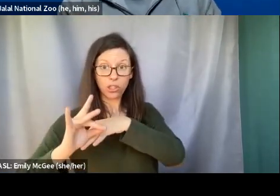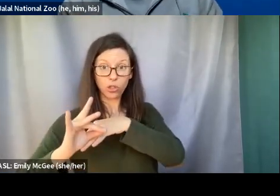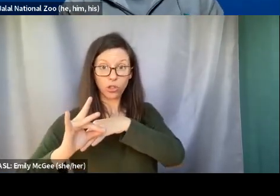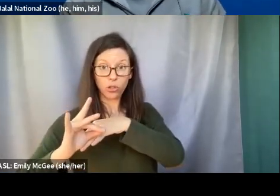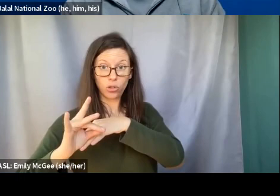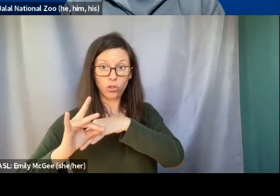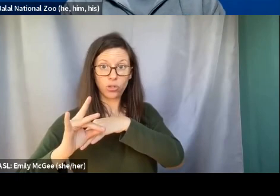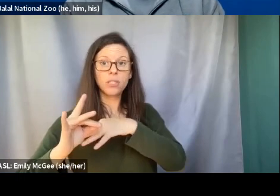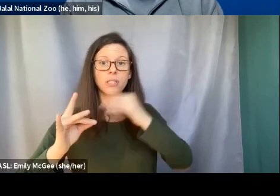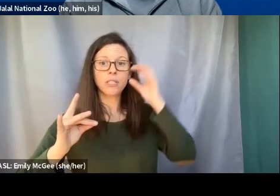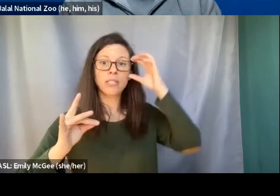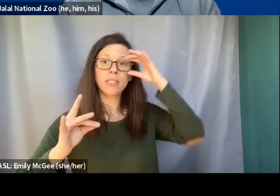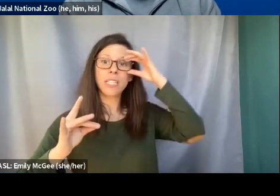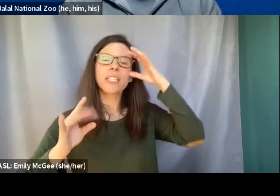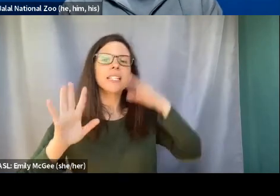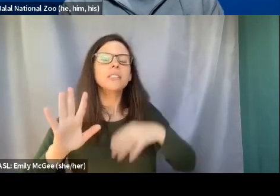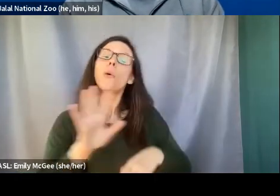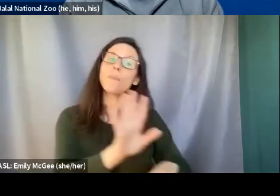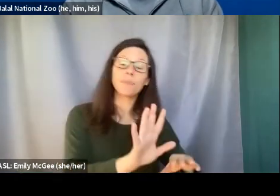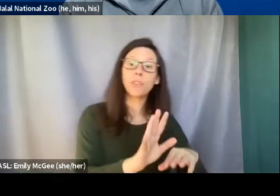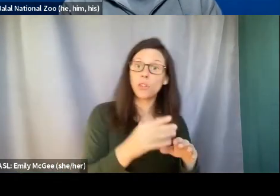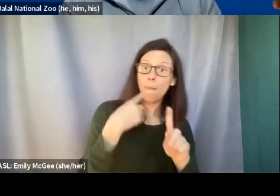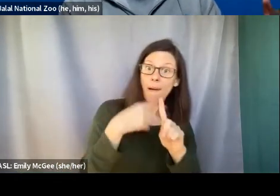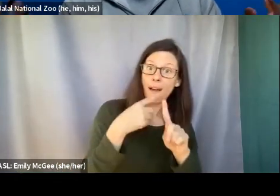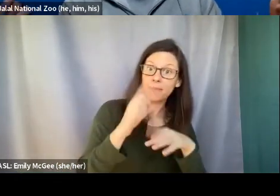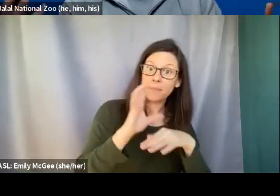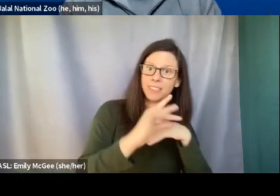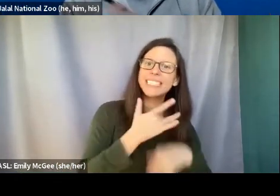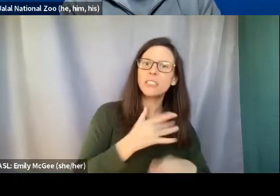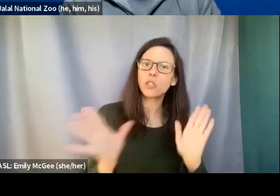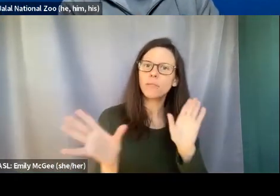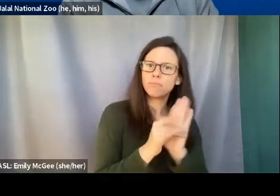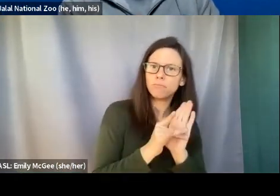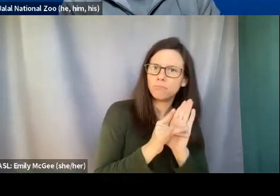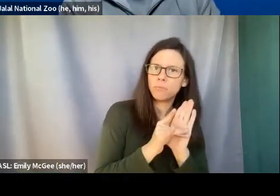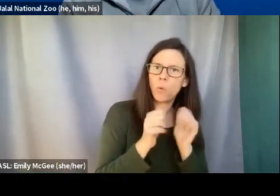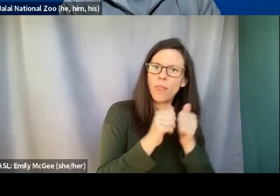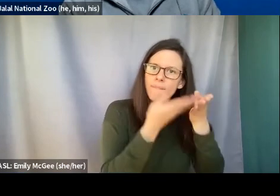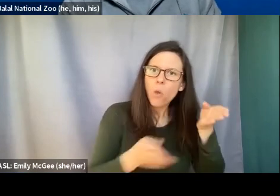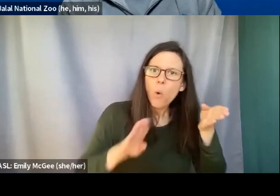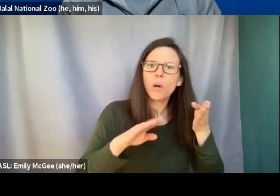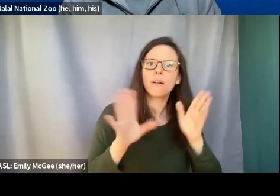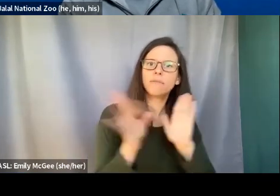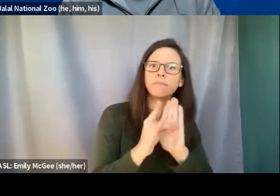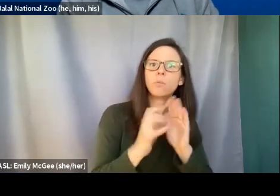more attached to surfaces so uh, the using our, you know, chemical treatment attacks